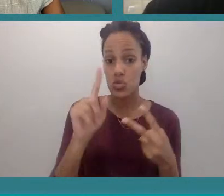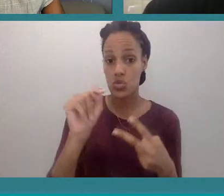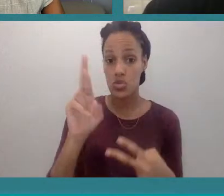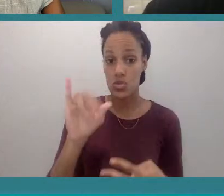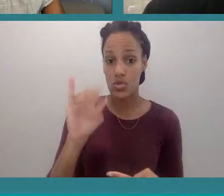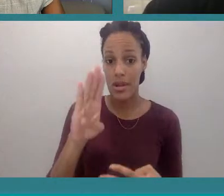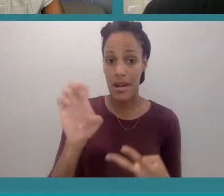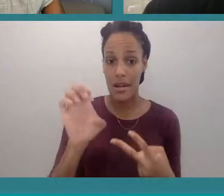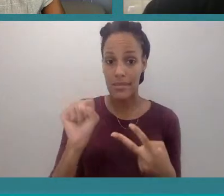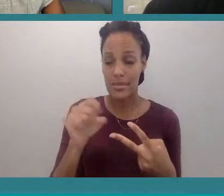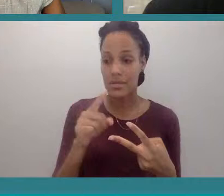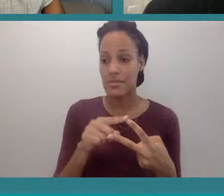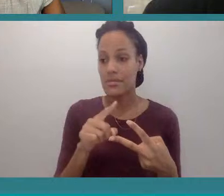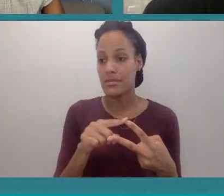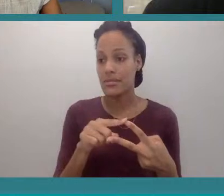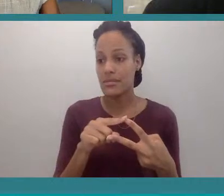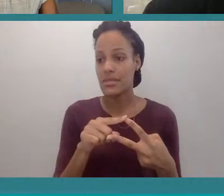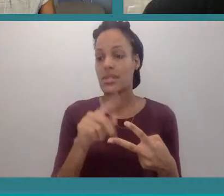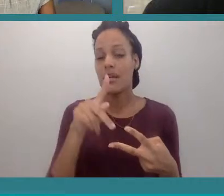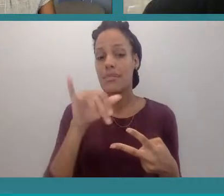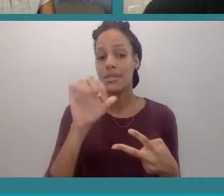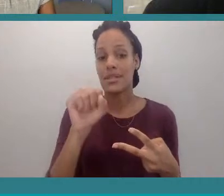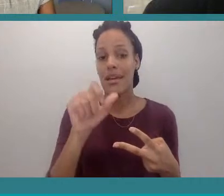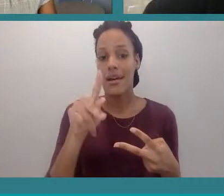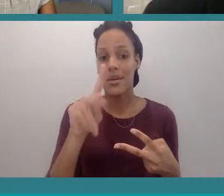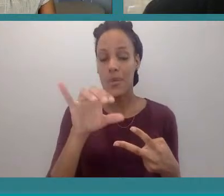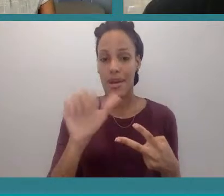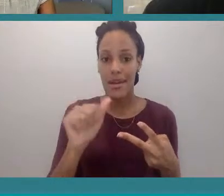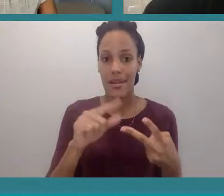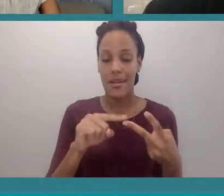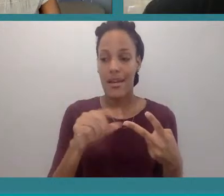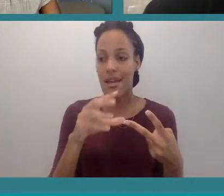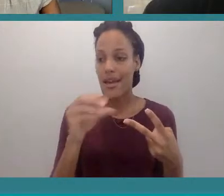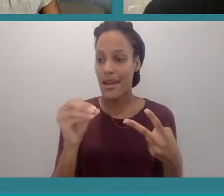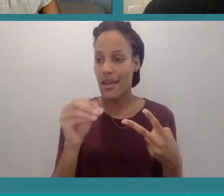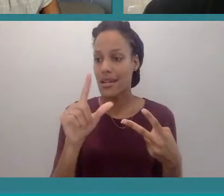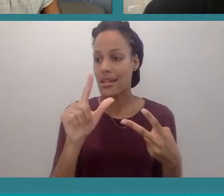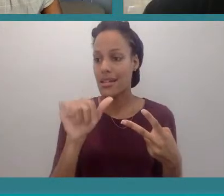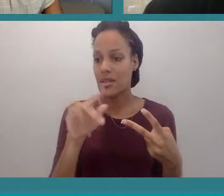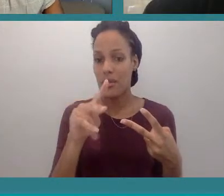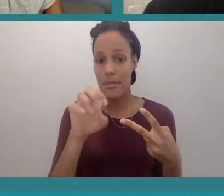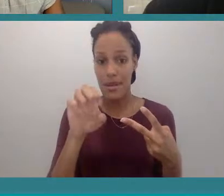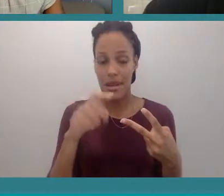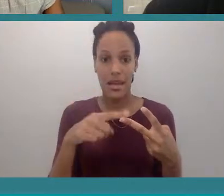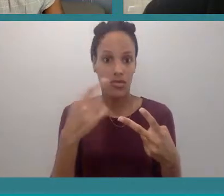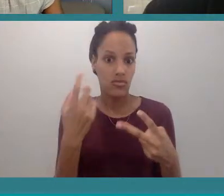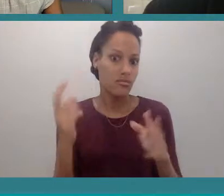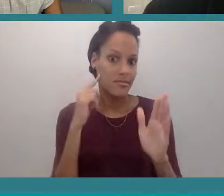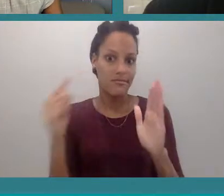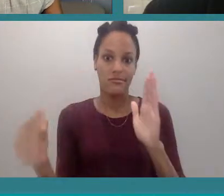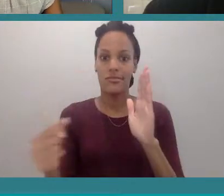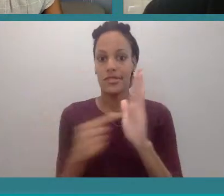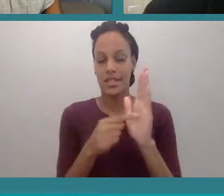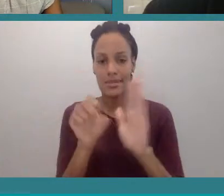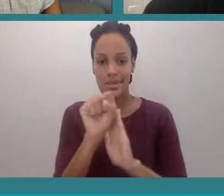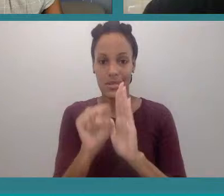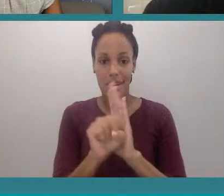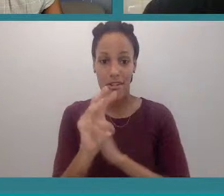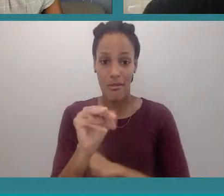Indian Nation became the first tribes recognized by the state of Maryland. In 2017. The state